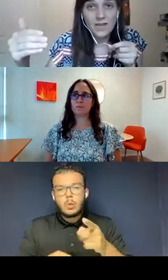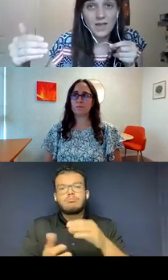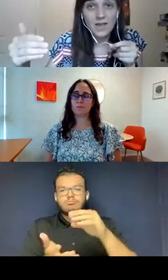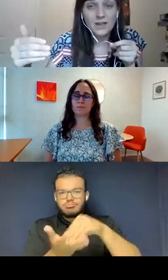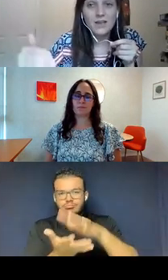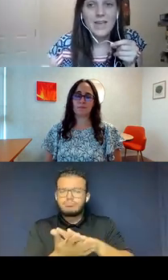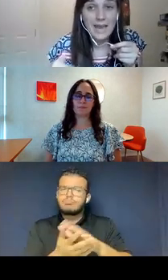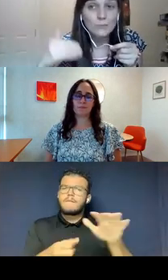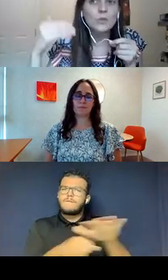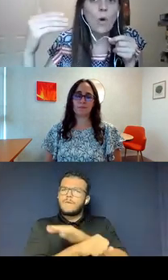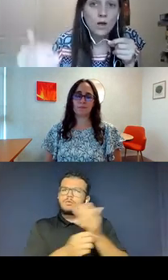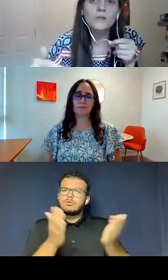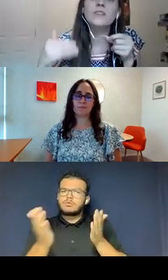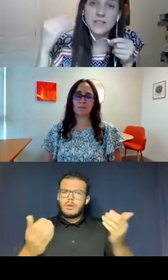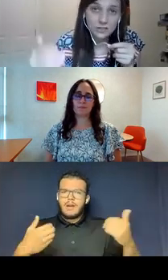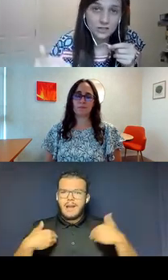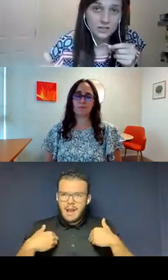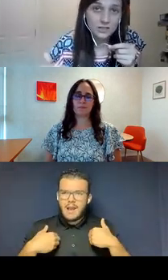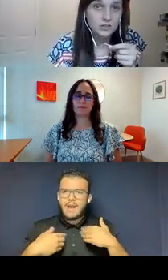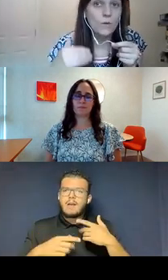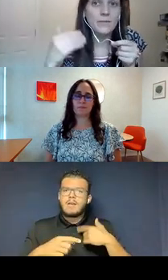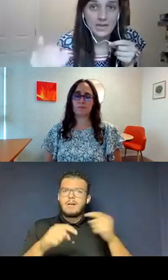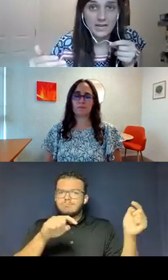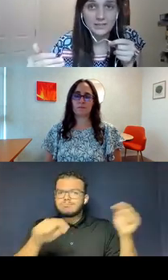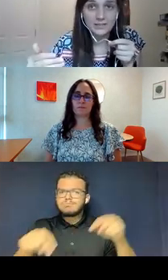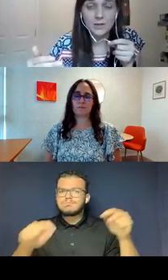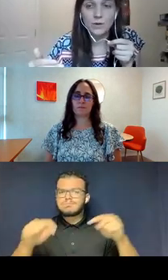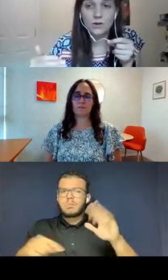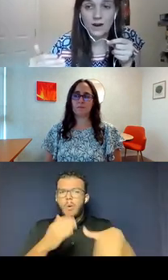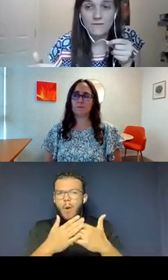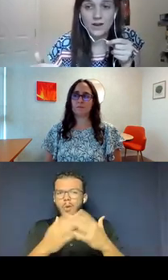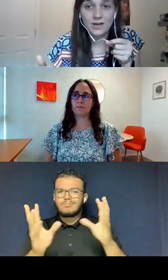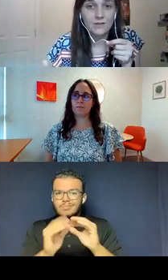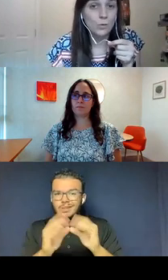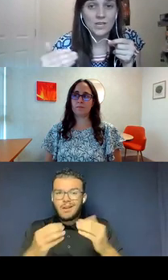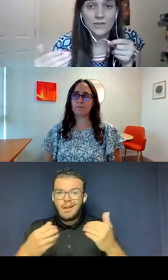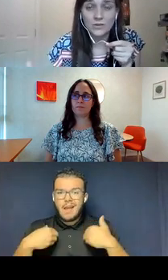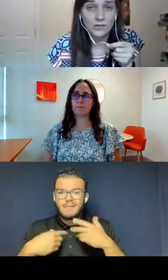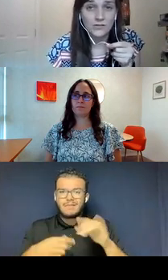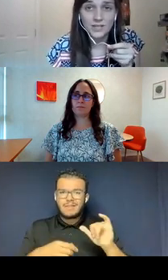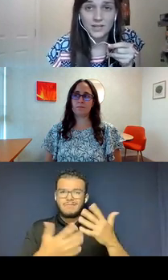they came to all of the sessions or meetings that were grant-funded for whichever service